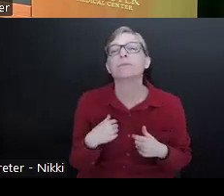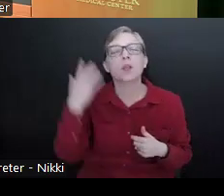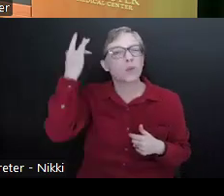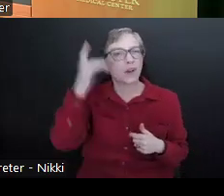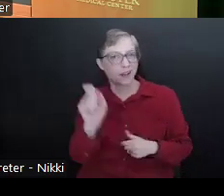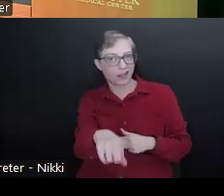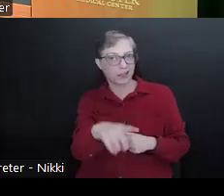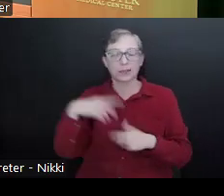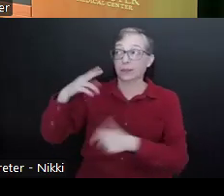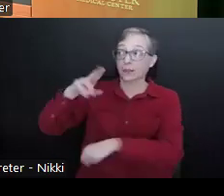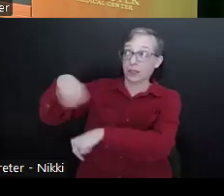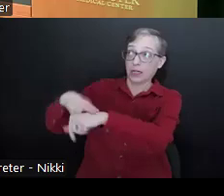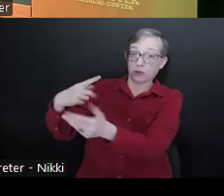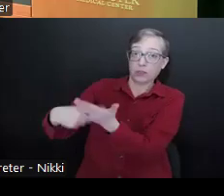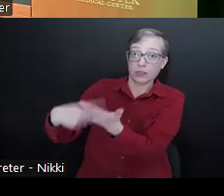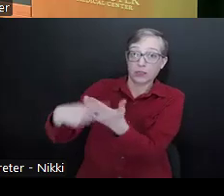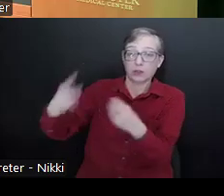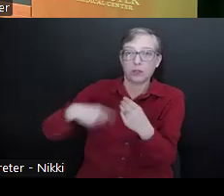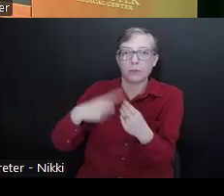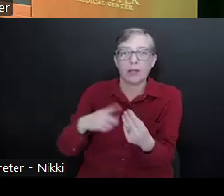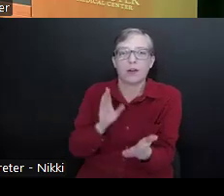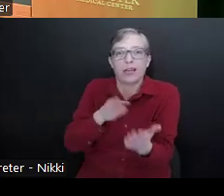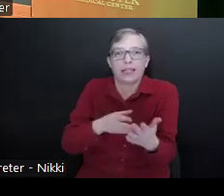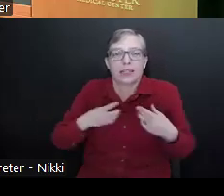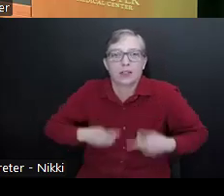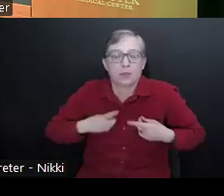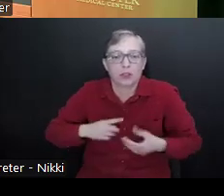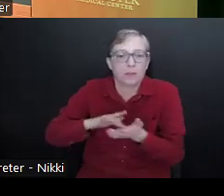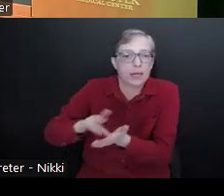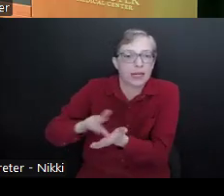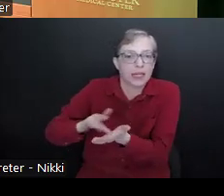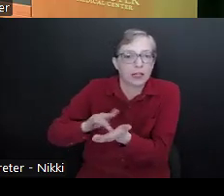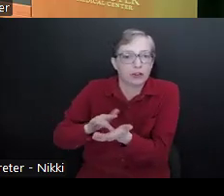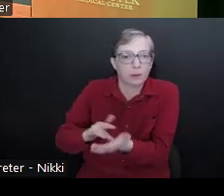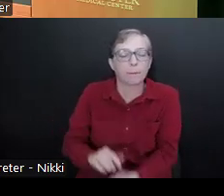discussion about anti-depressant medication and also sort of how people feel about being